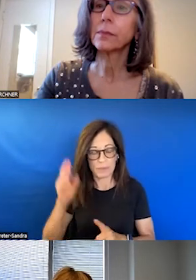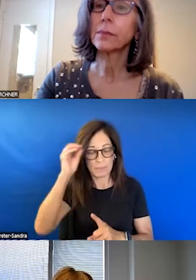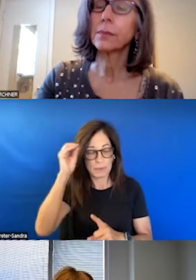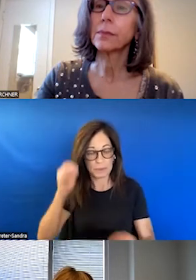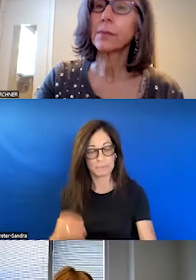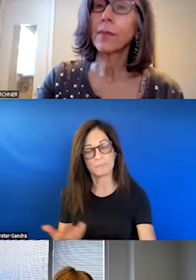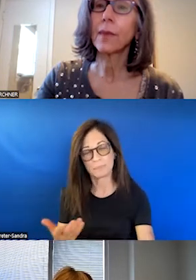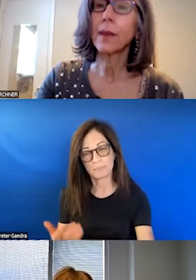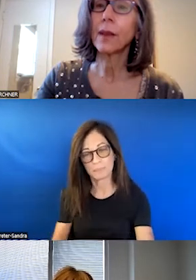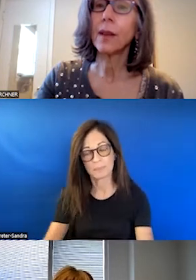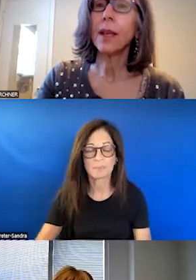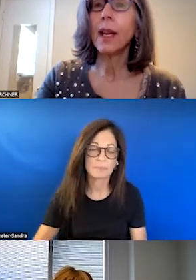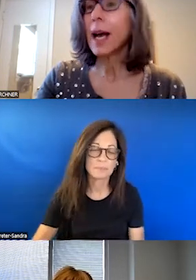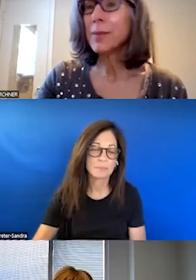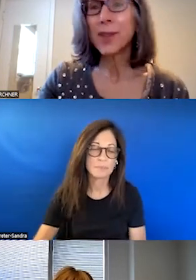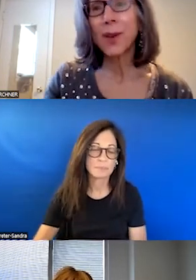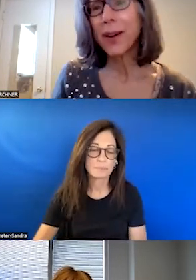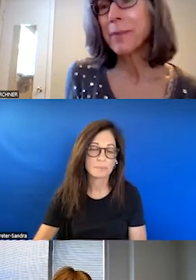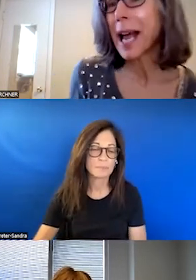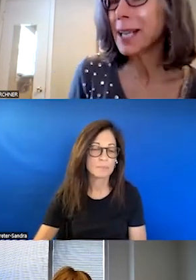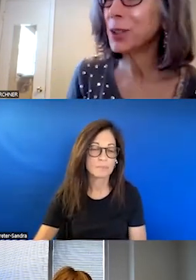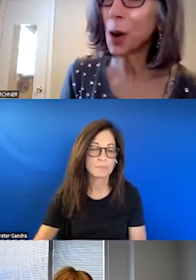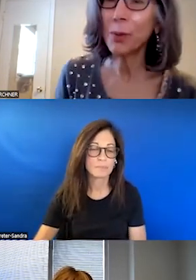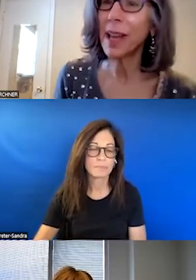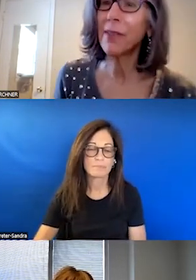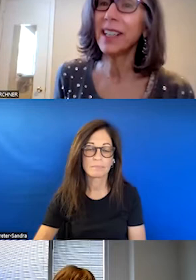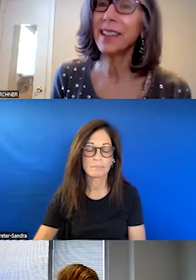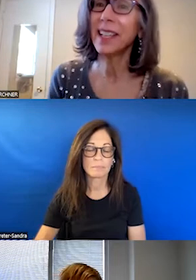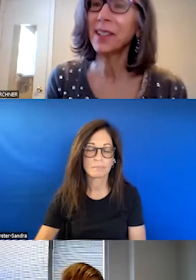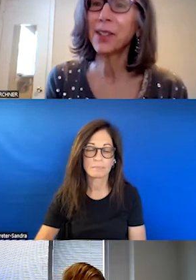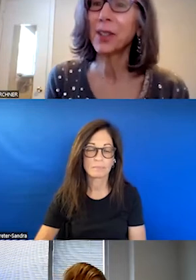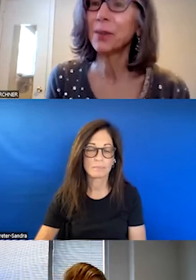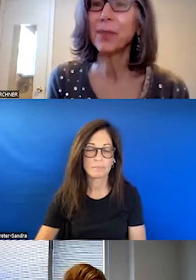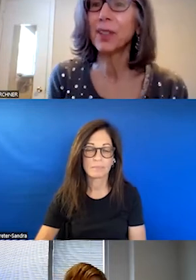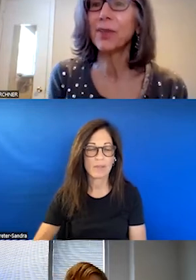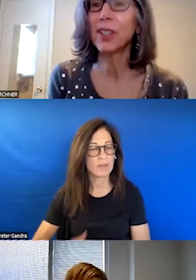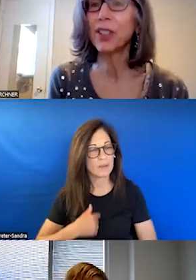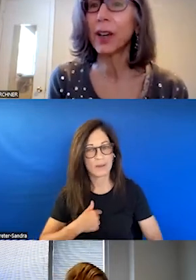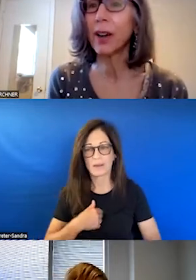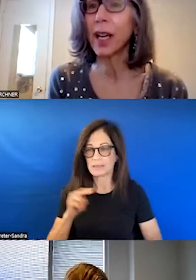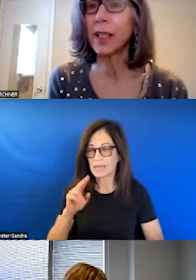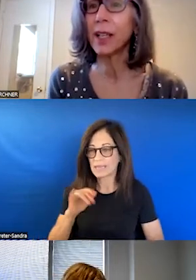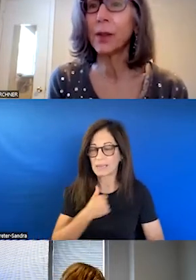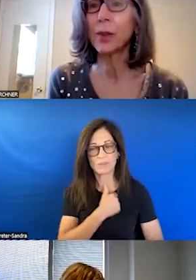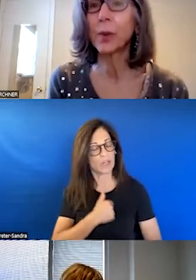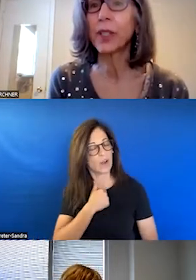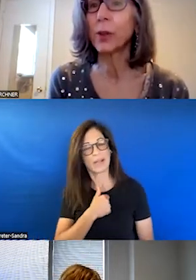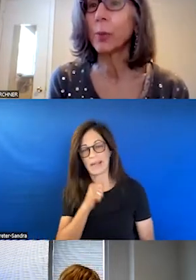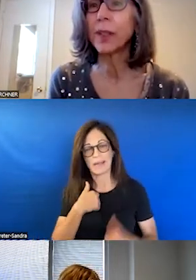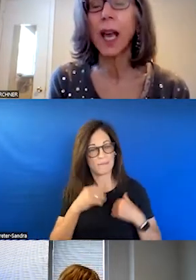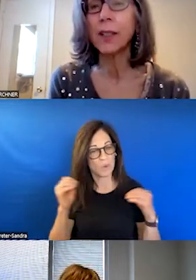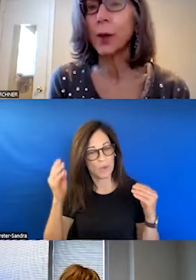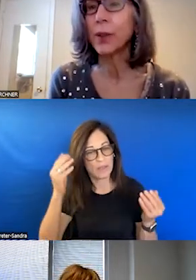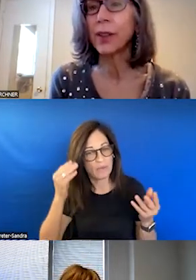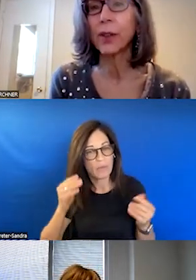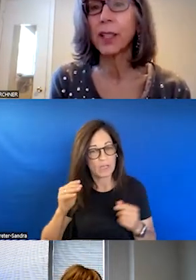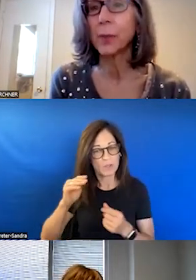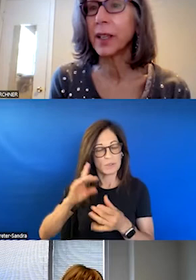SORRY, I DON'T HAVE ANYTHING TO SHARE ON THOSE PARTICULAR POINT. I KNOW THAT THERE HAS BEEN